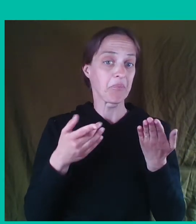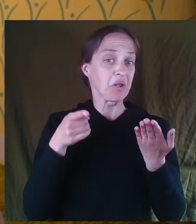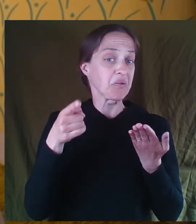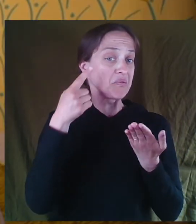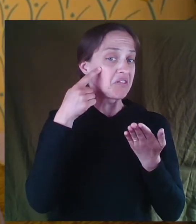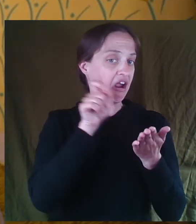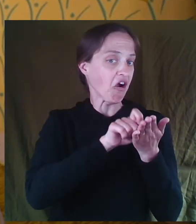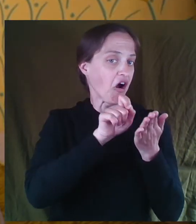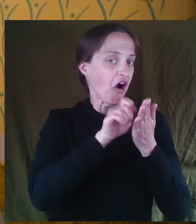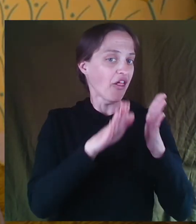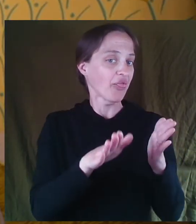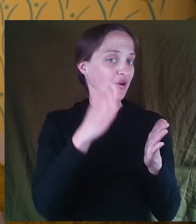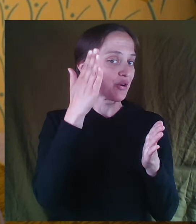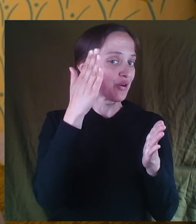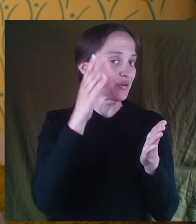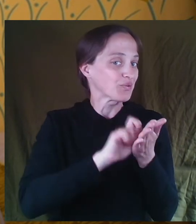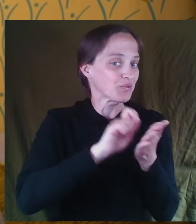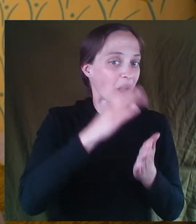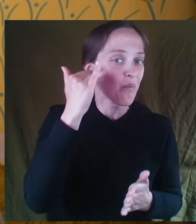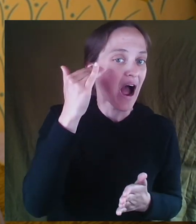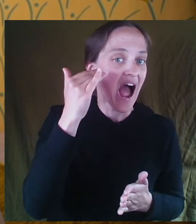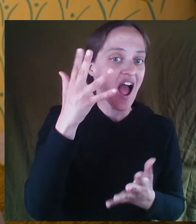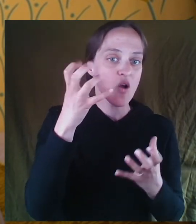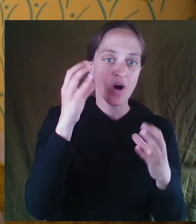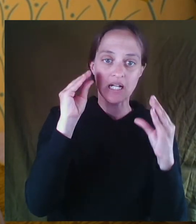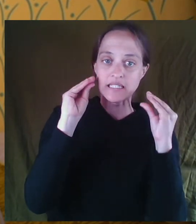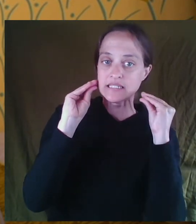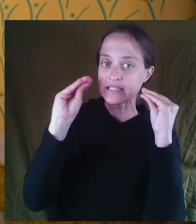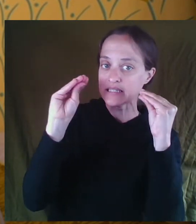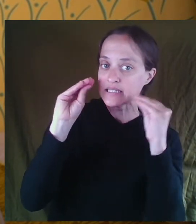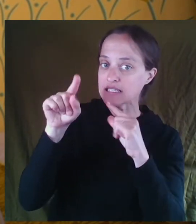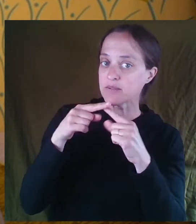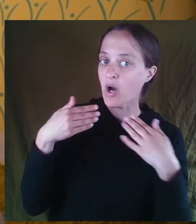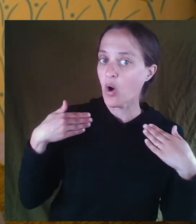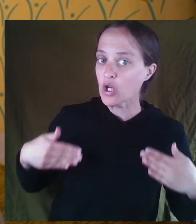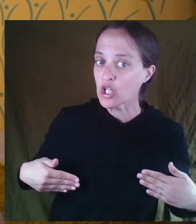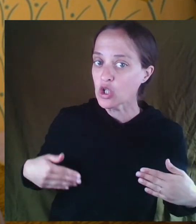Maybe you think she wrote this book because she wanted to teach us about the human body